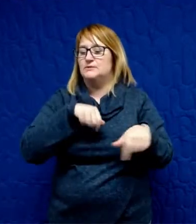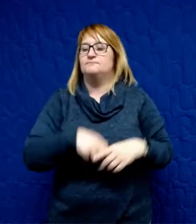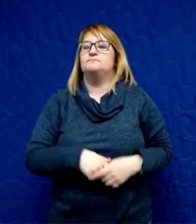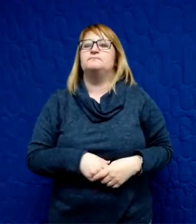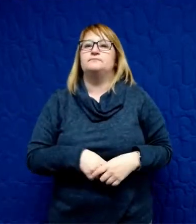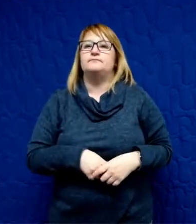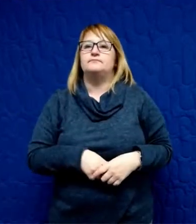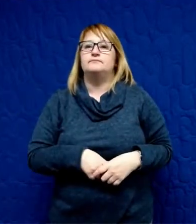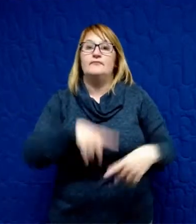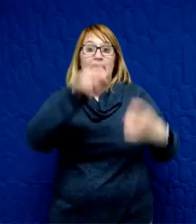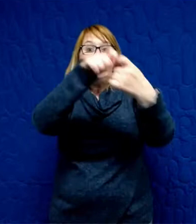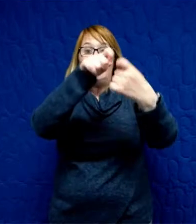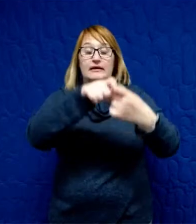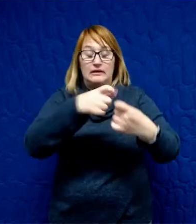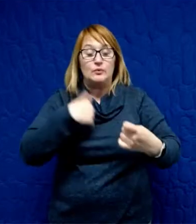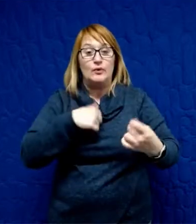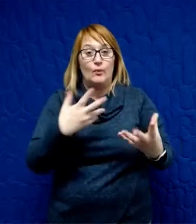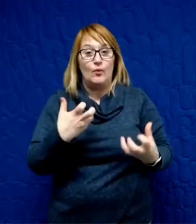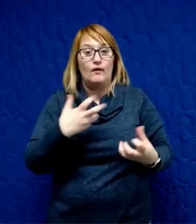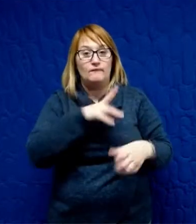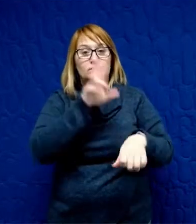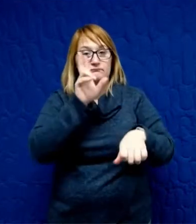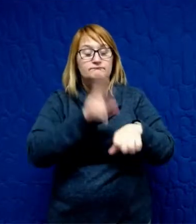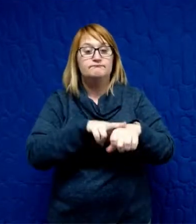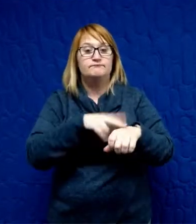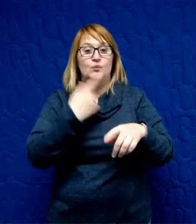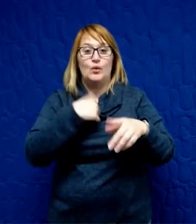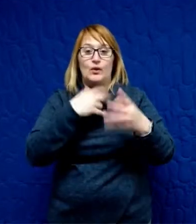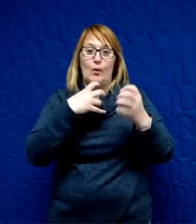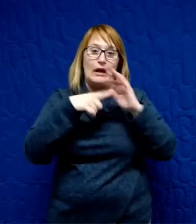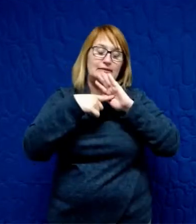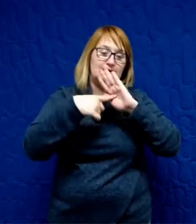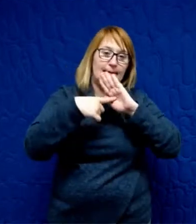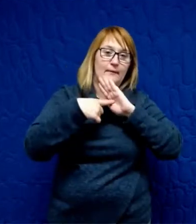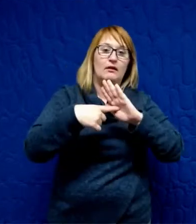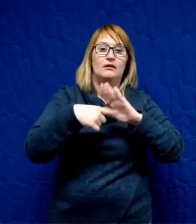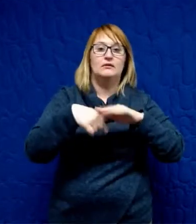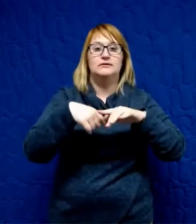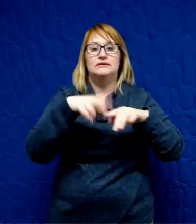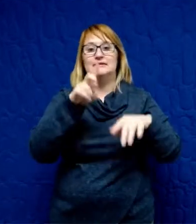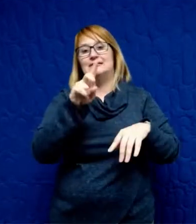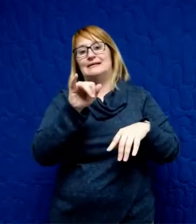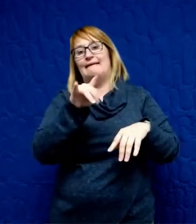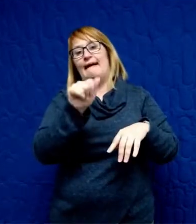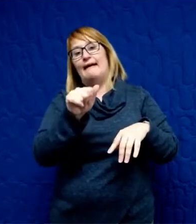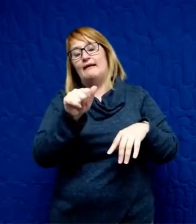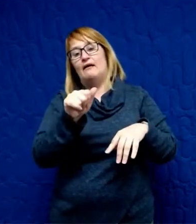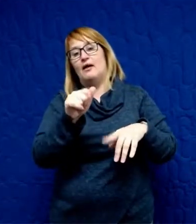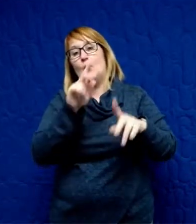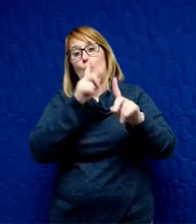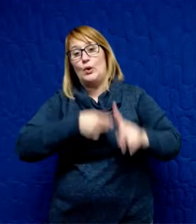many details as you can provide - as many examples, data if you have data points to